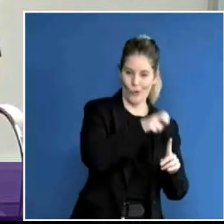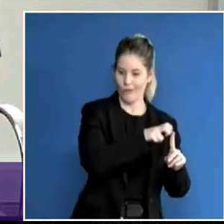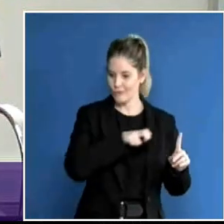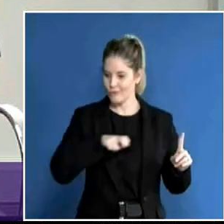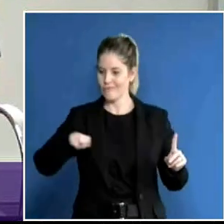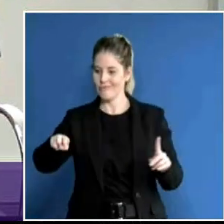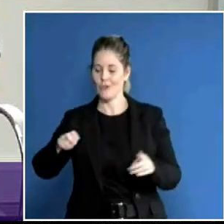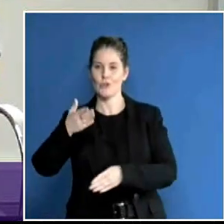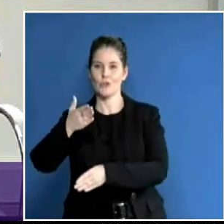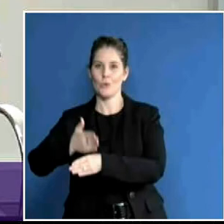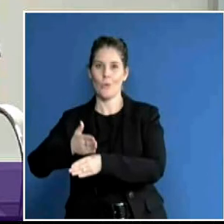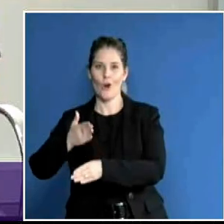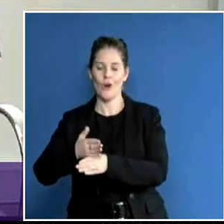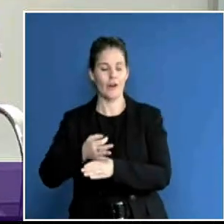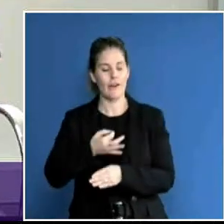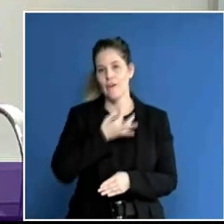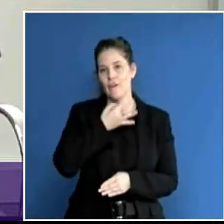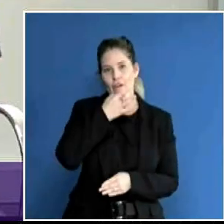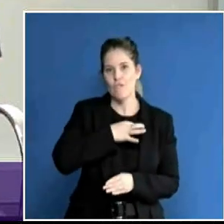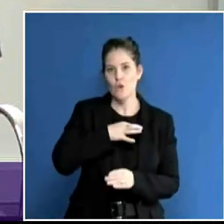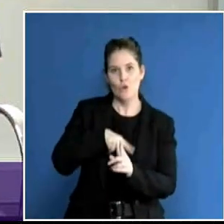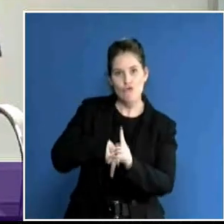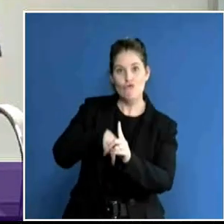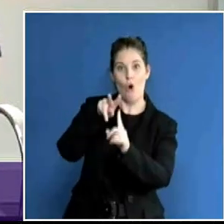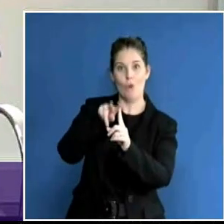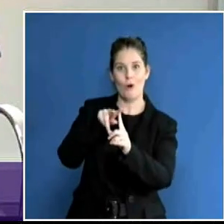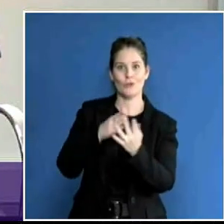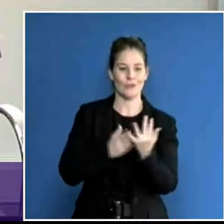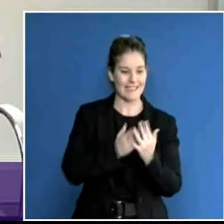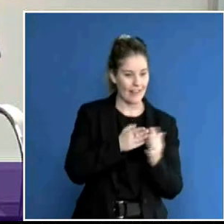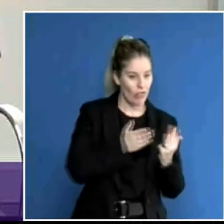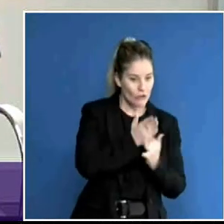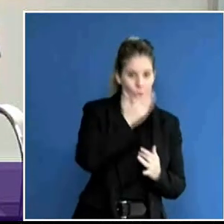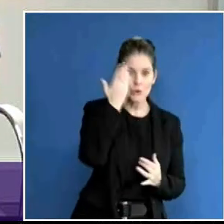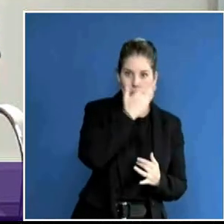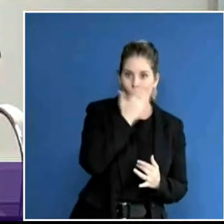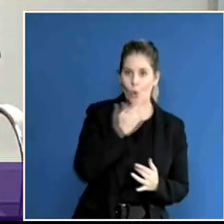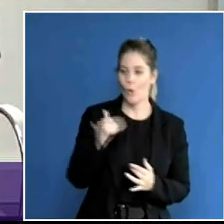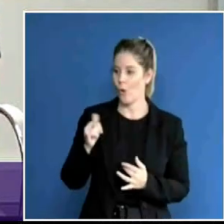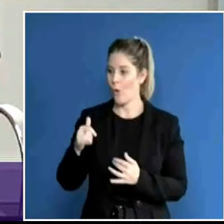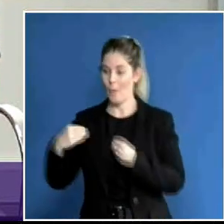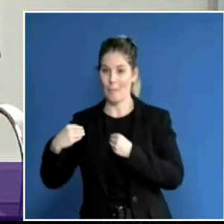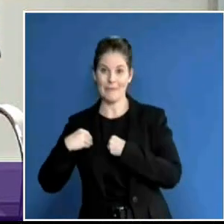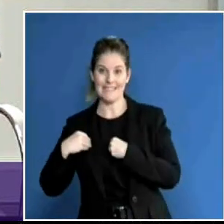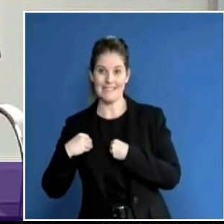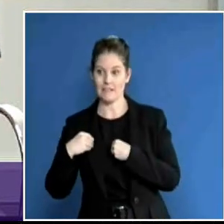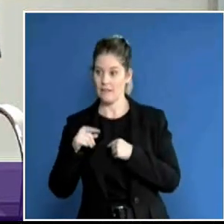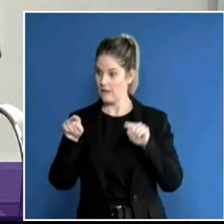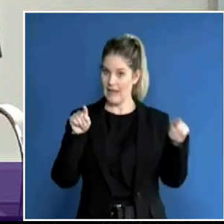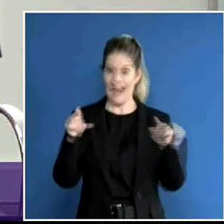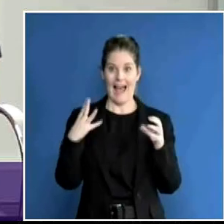education or in the workplaces themselves - disabled role models, disabled work - disabled leaders or bosses.